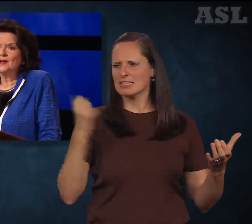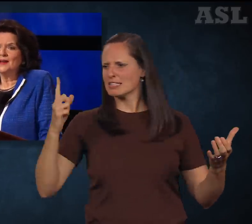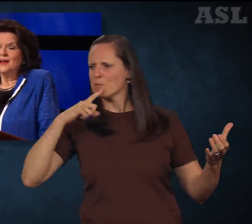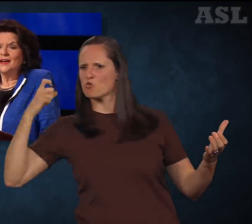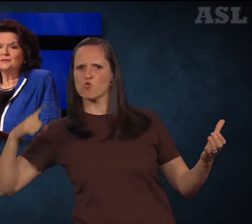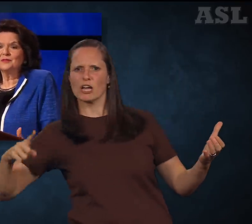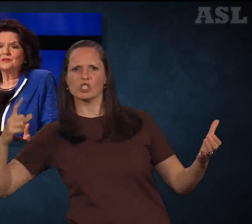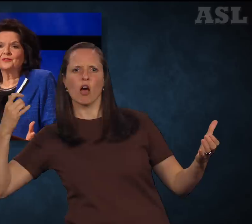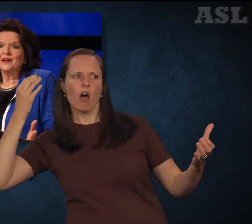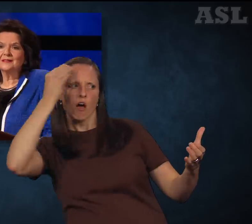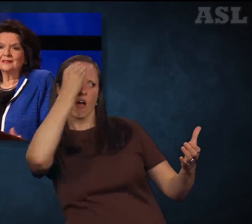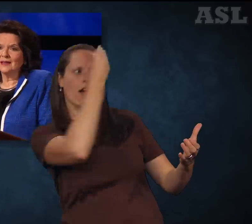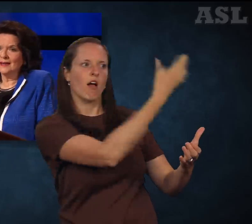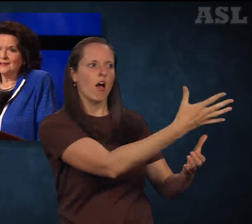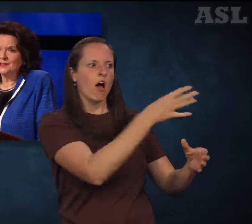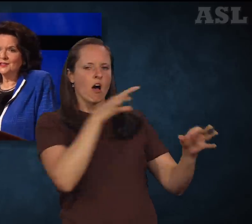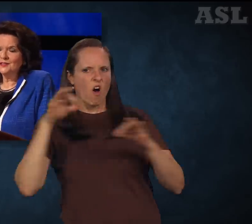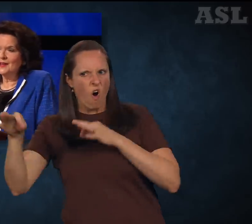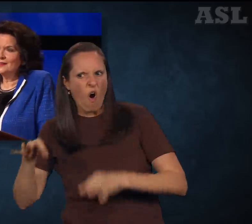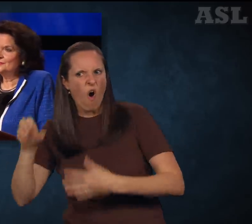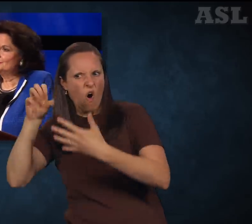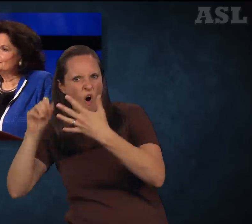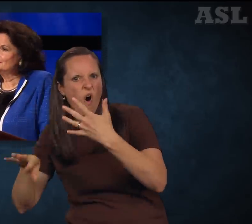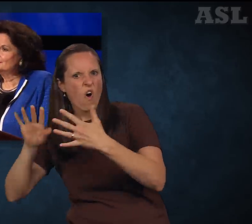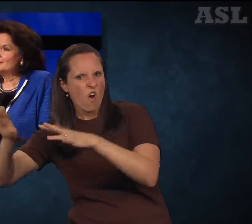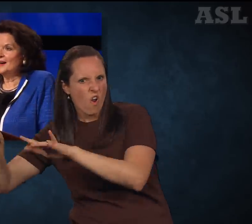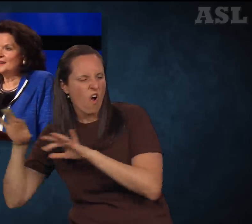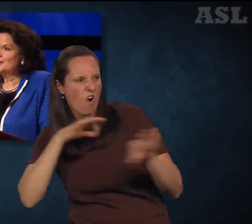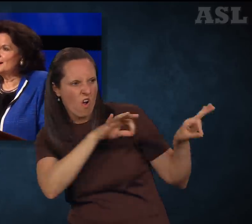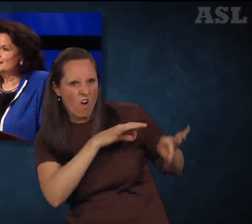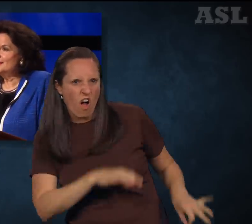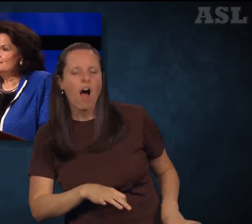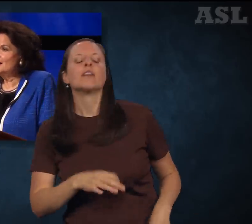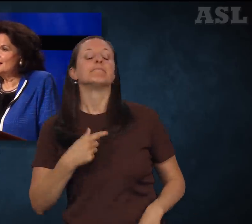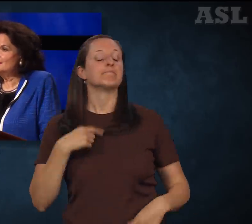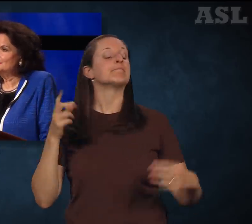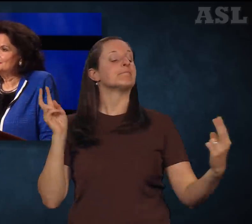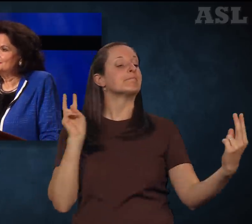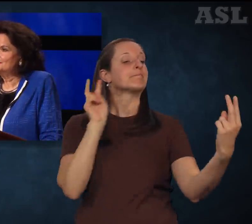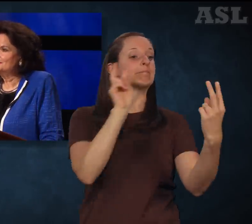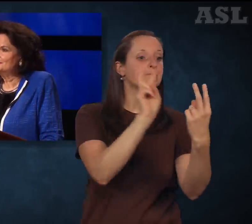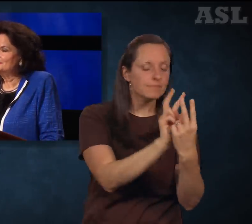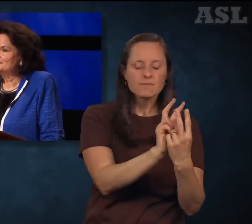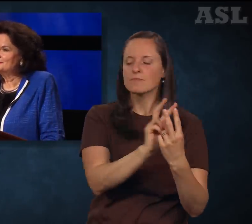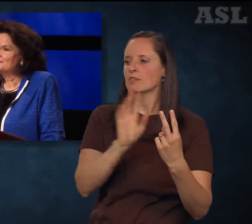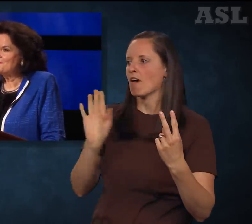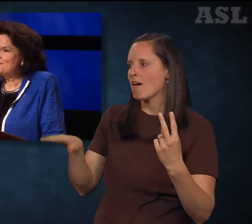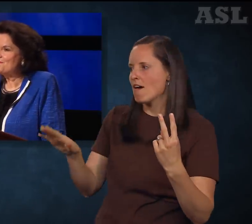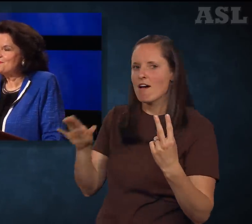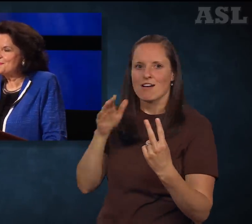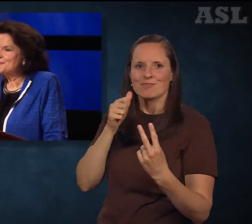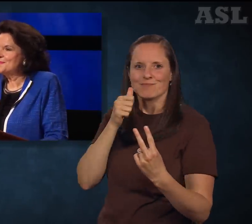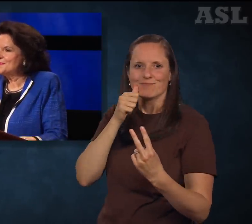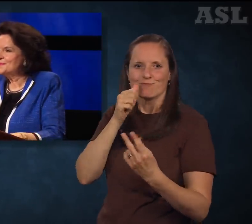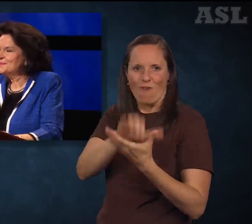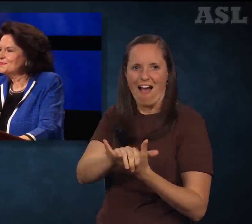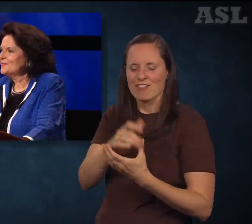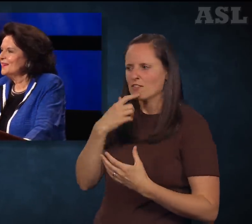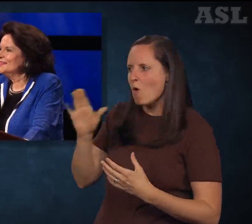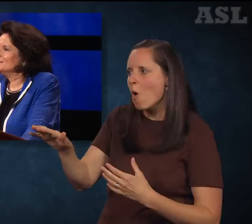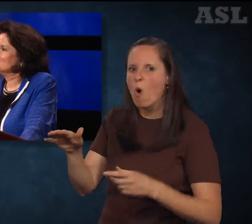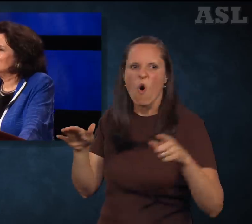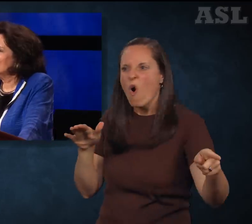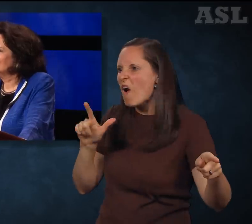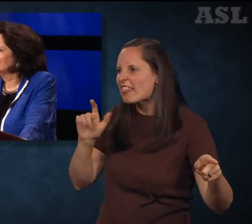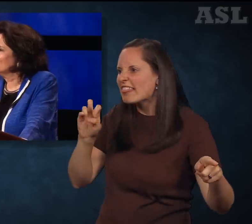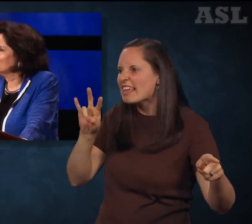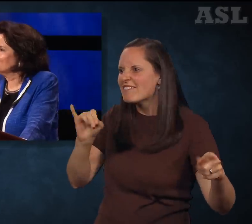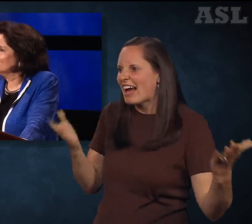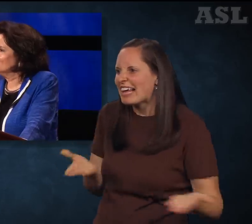THIS EXPERIENCE IN MOSCOW,